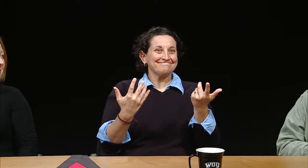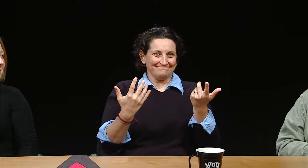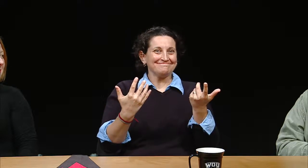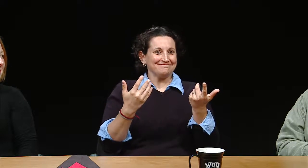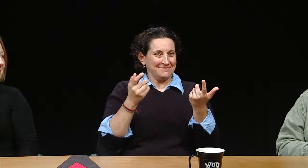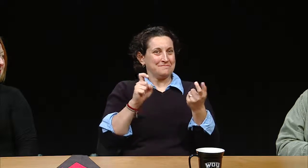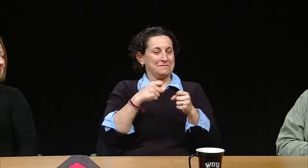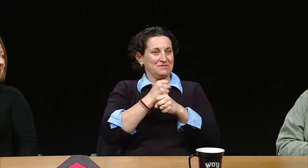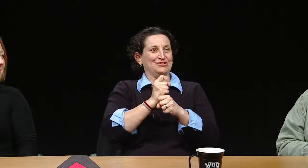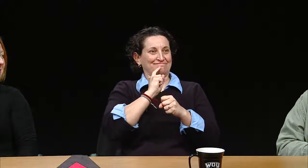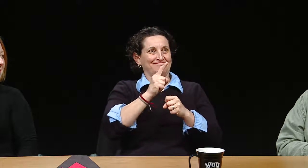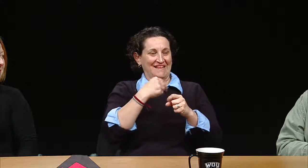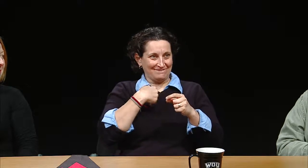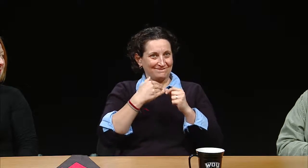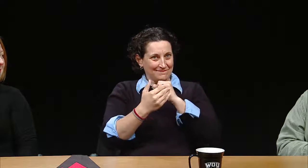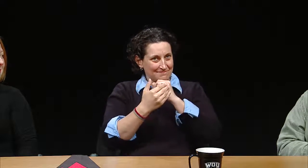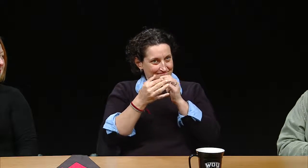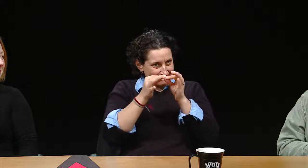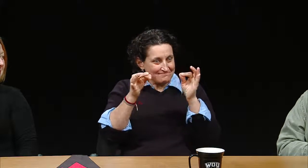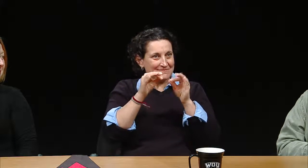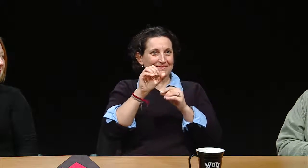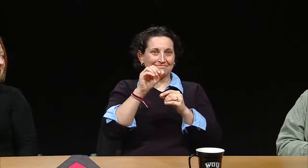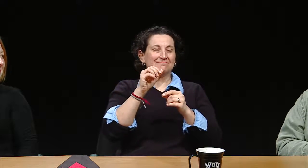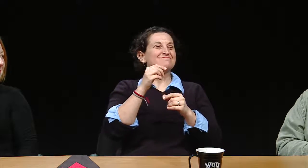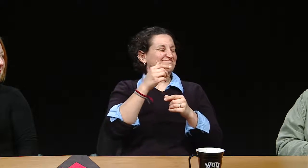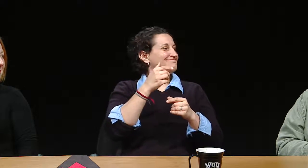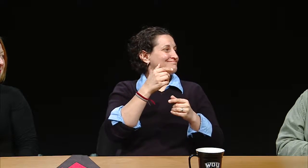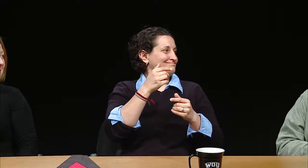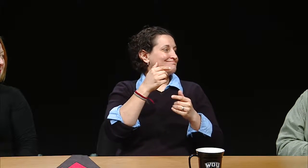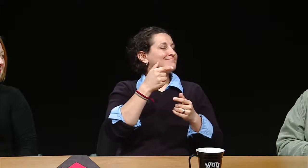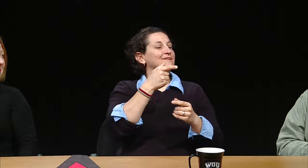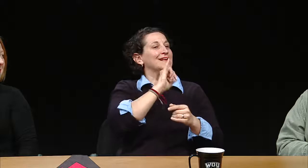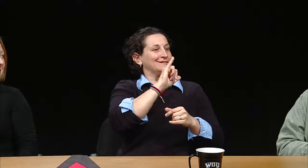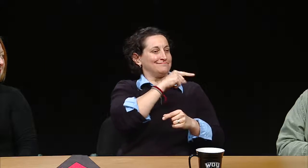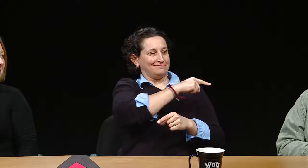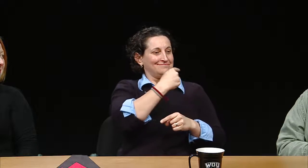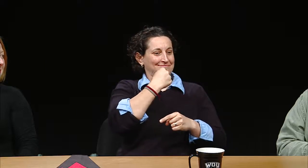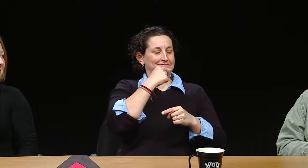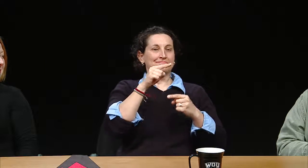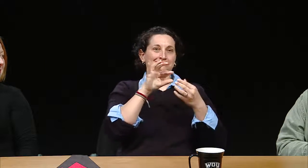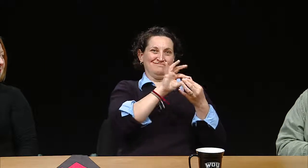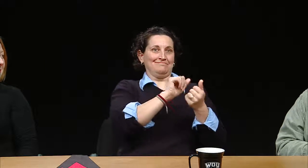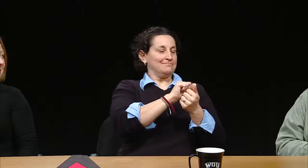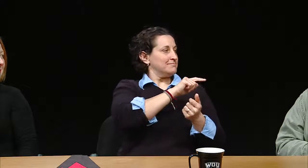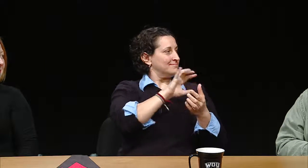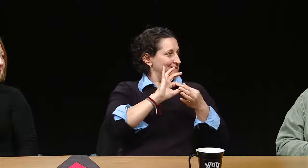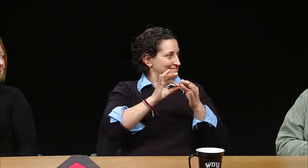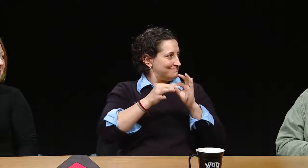about the importance of actually checking your work, and of making sure things don't slip through the cracks.